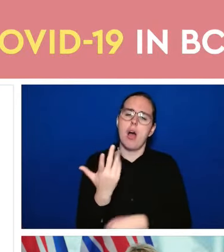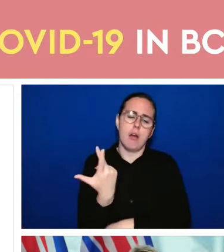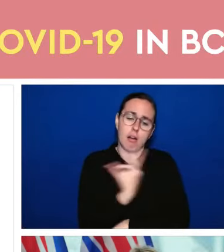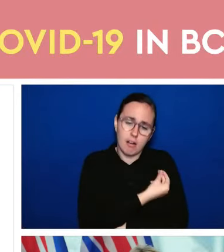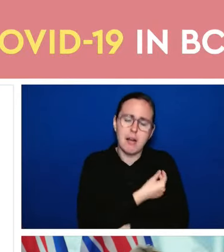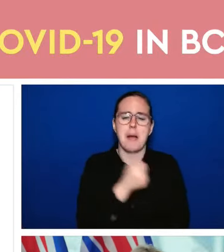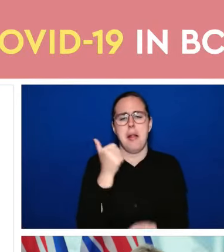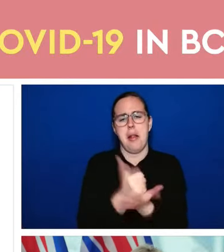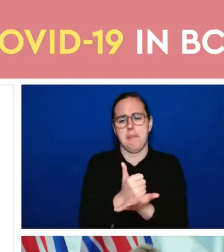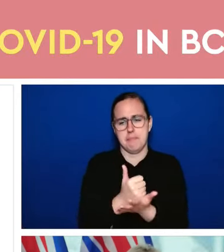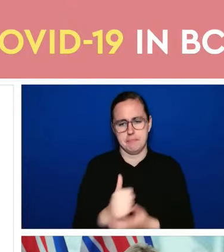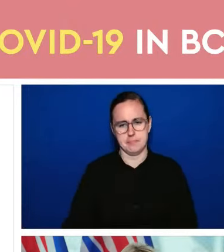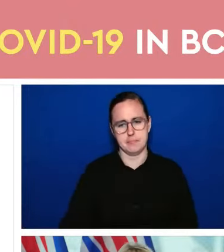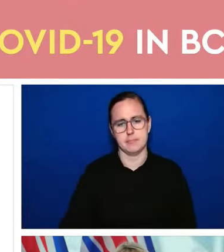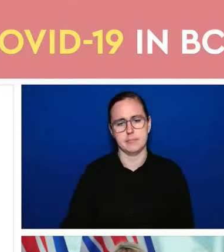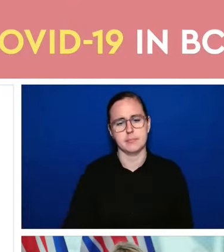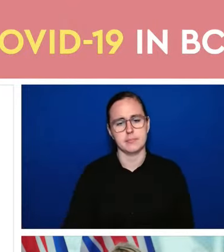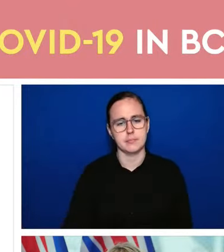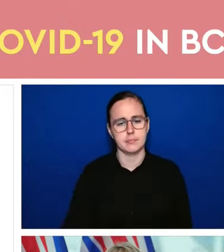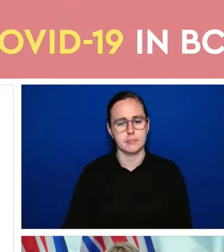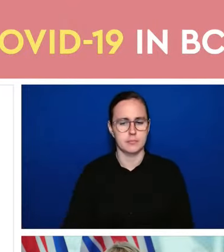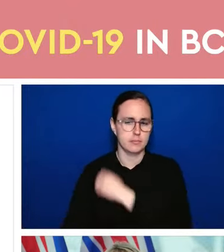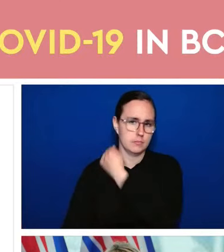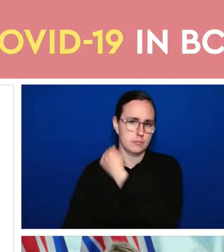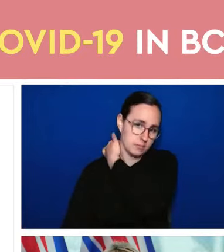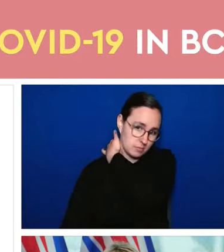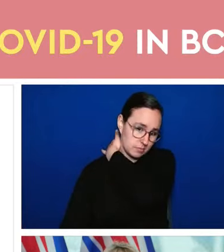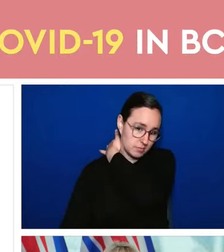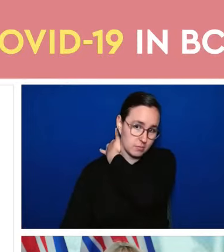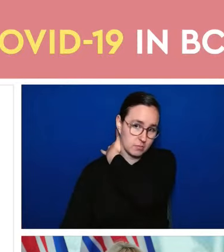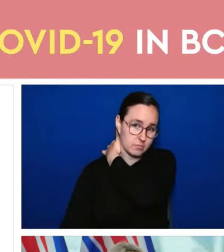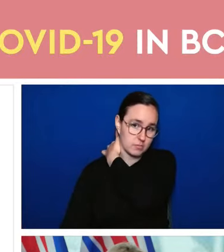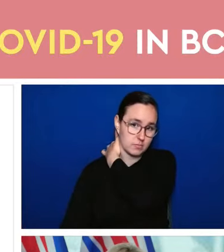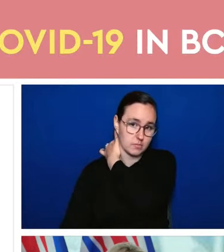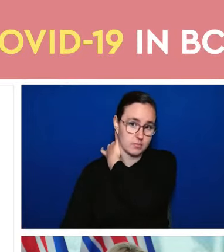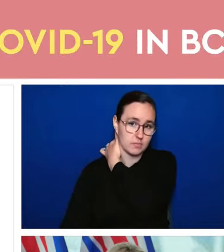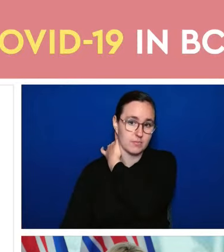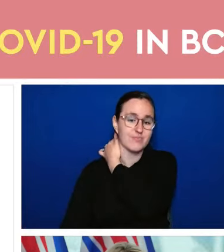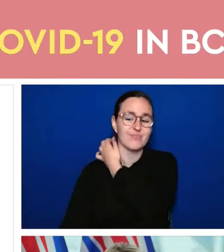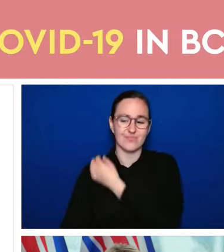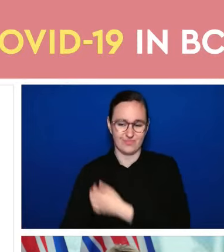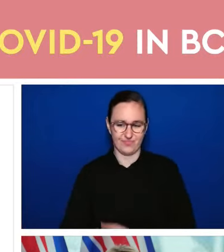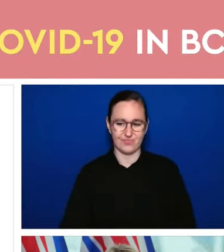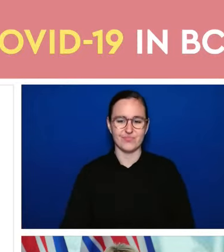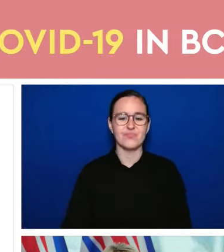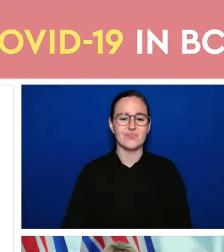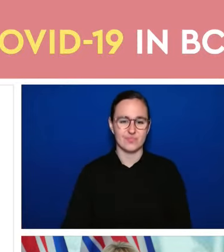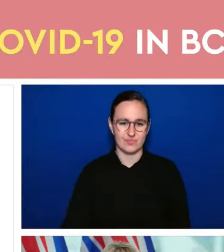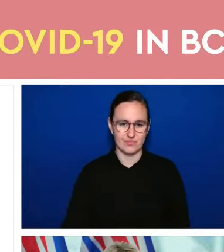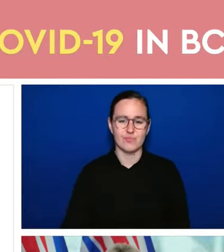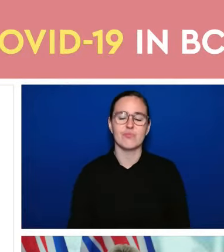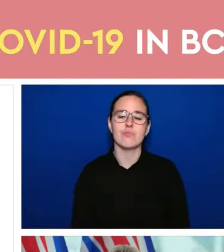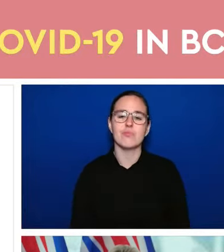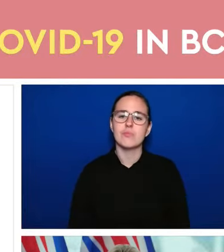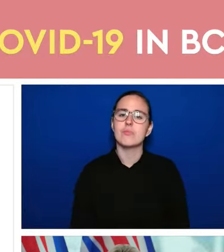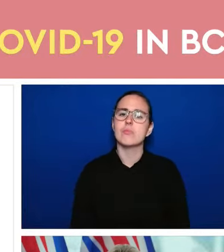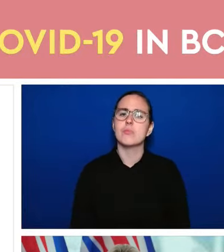now have a very strong personal tool kit that we can all use